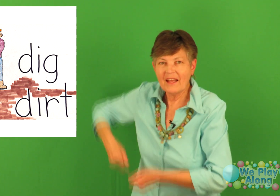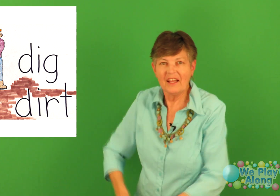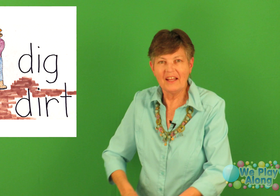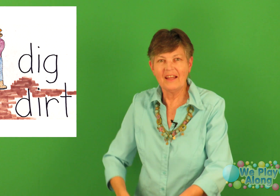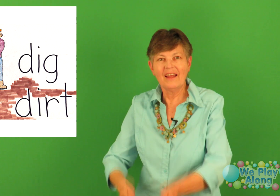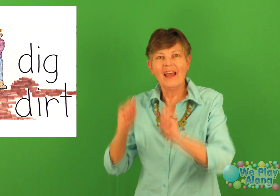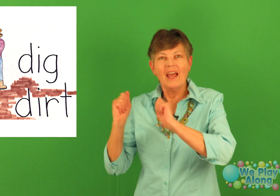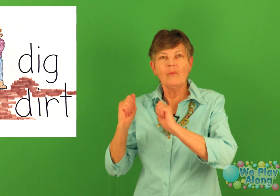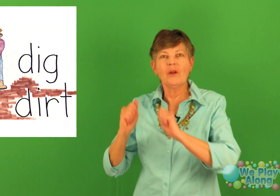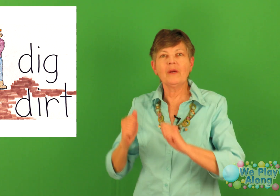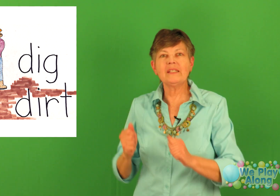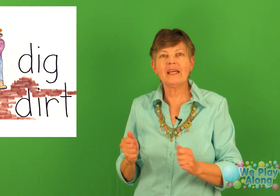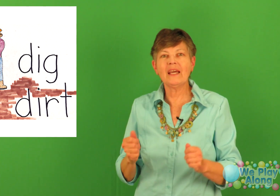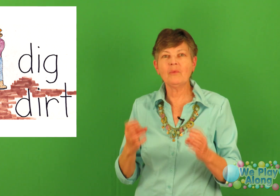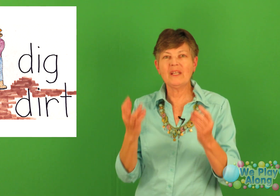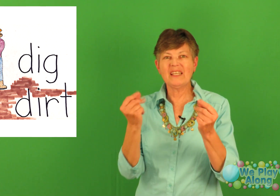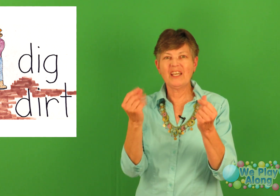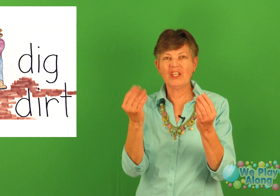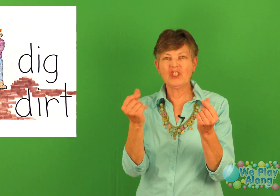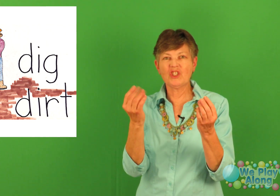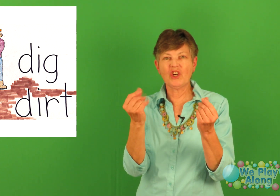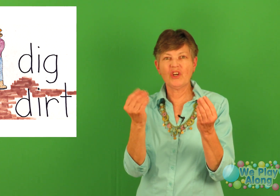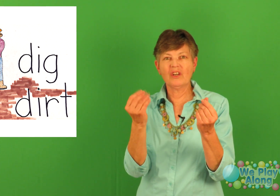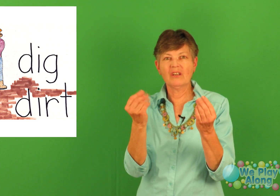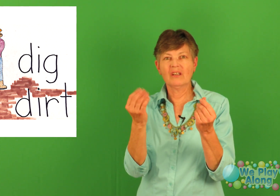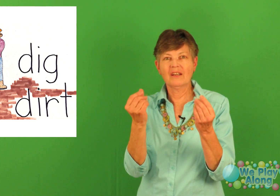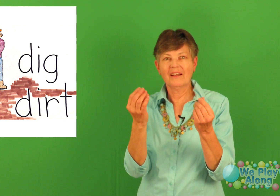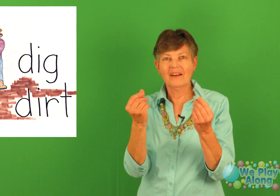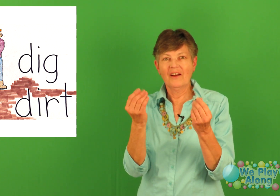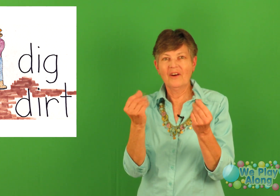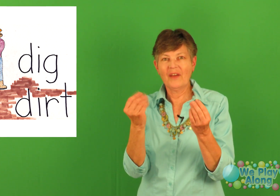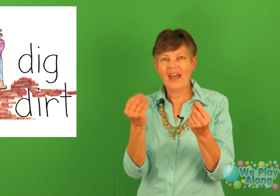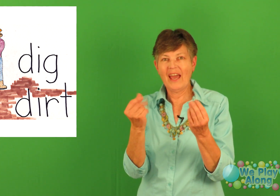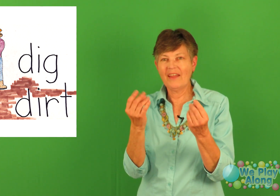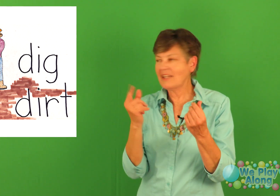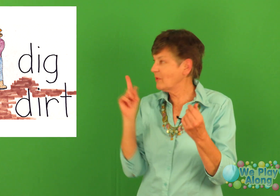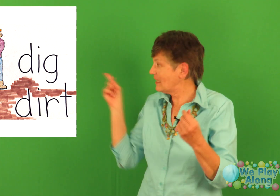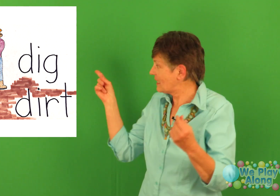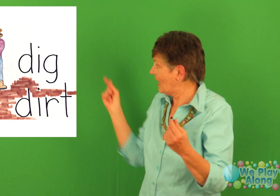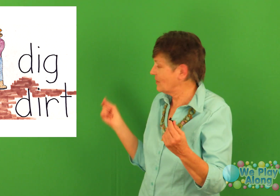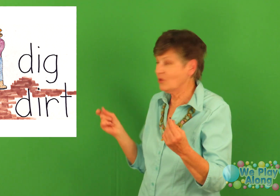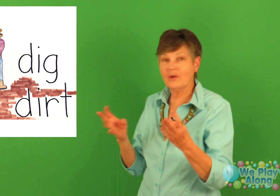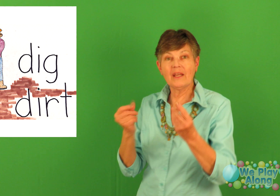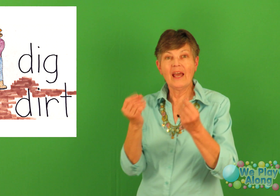and what did we dig in we dig in dirt okay that's what this guy is doing and